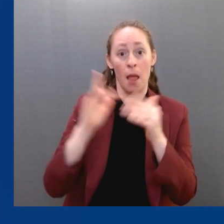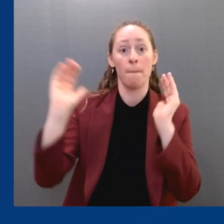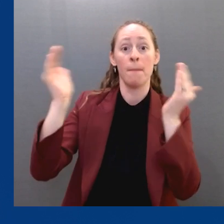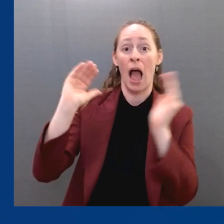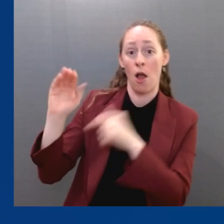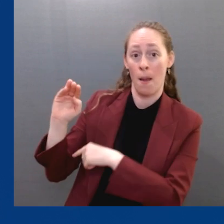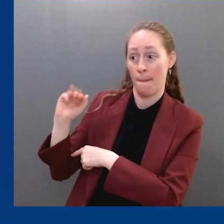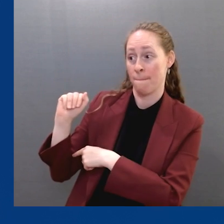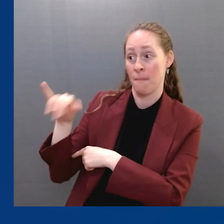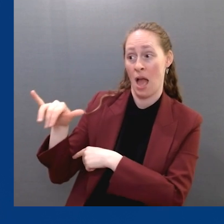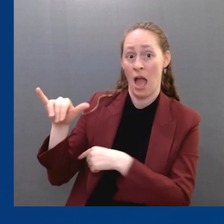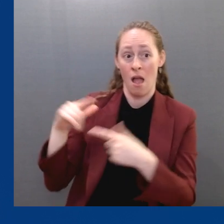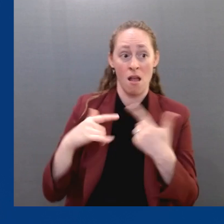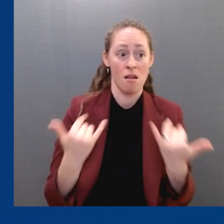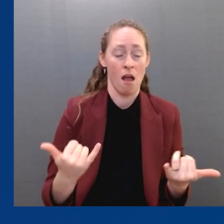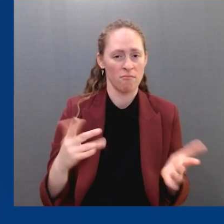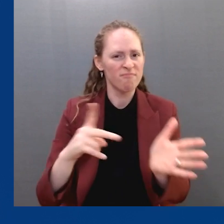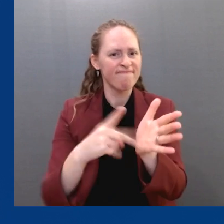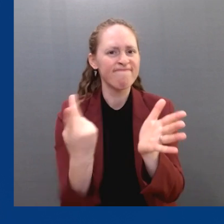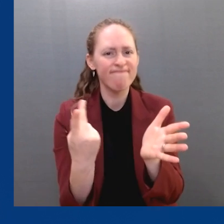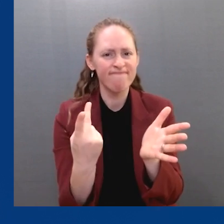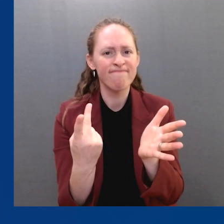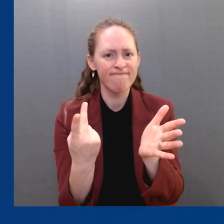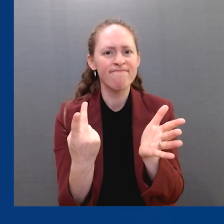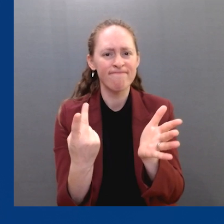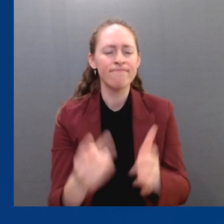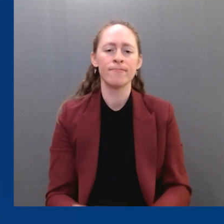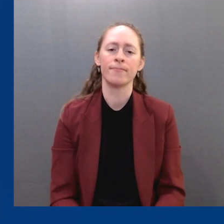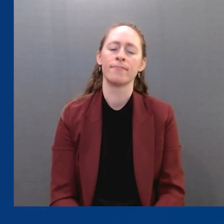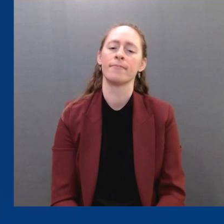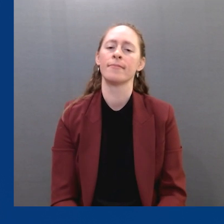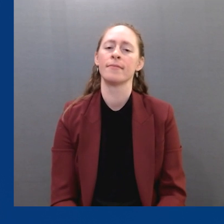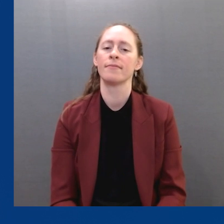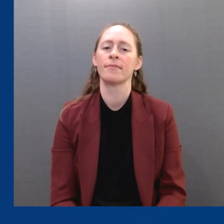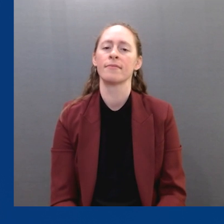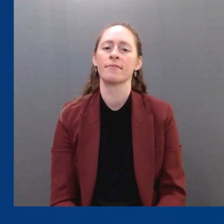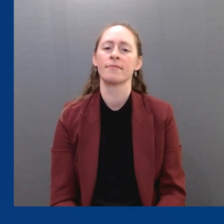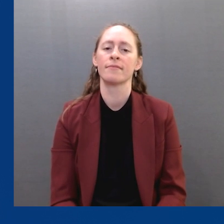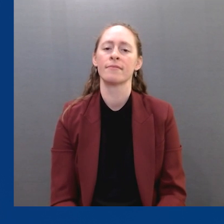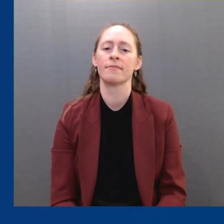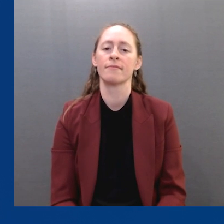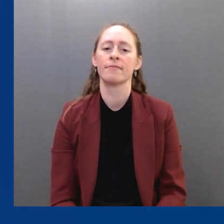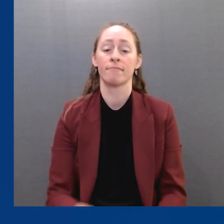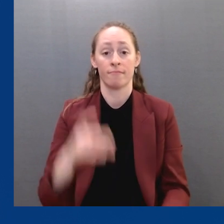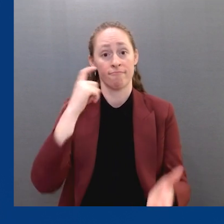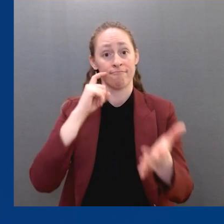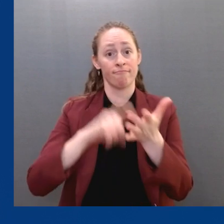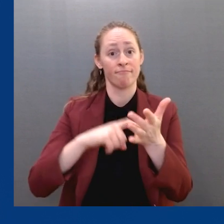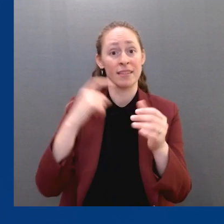The seven day average of daily deaths are still too high. As doctors Dr. just said, we are at about 350 per day.